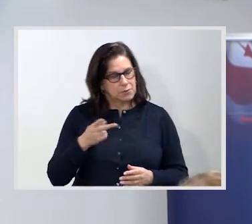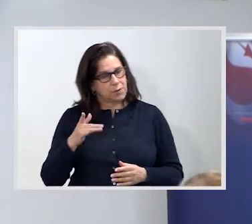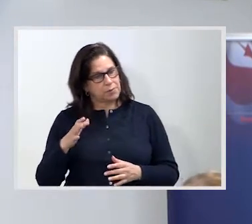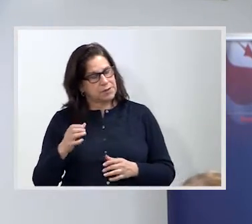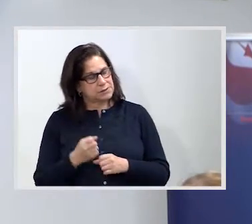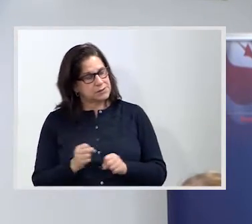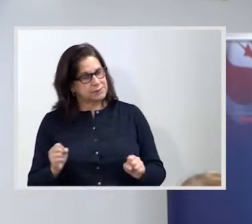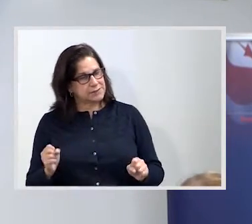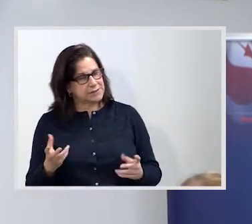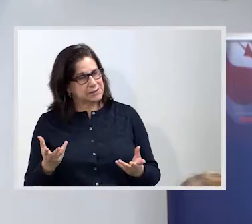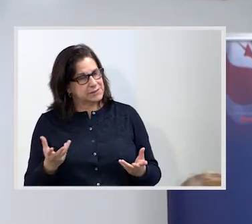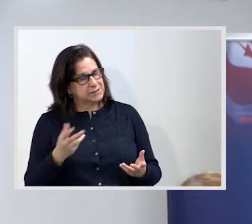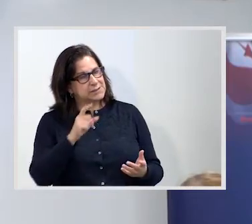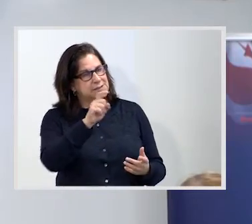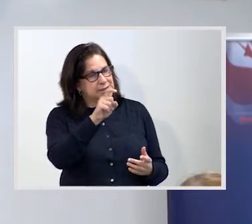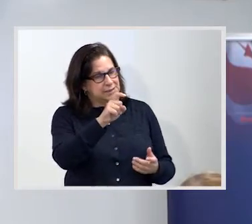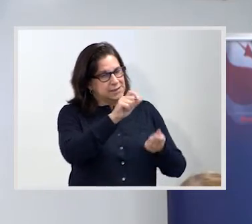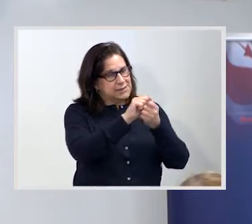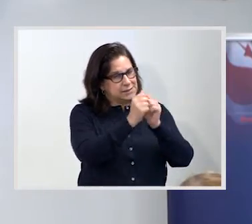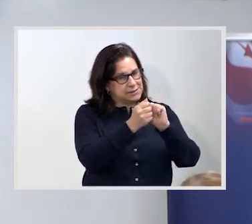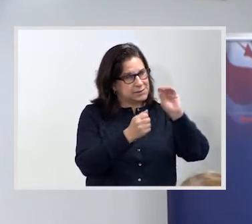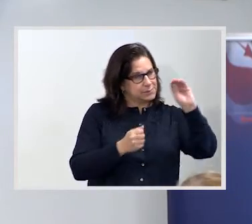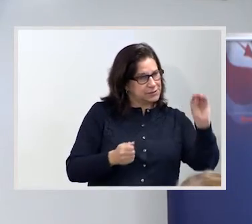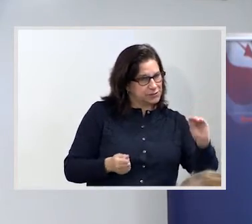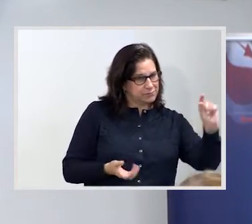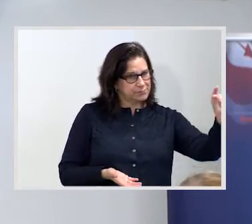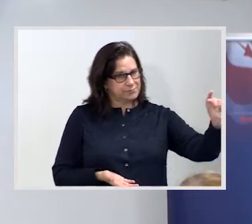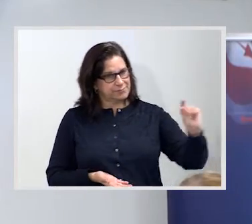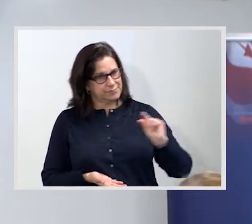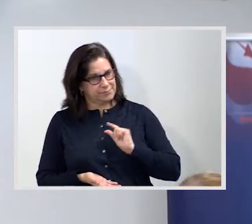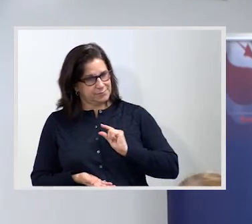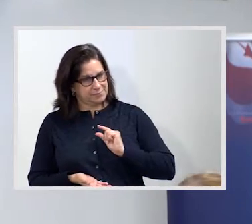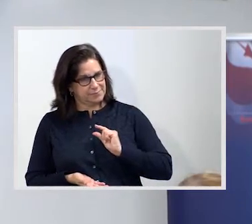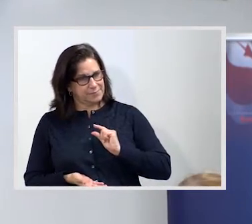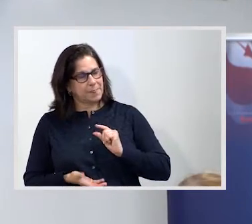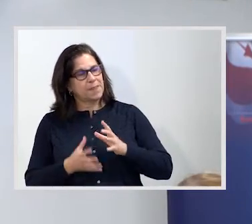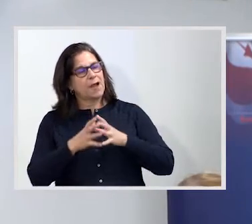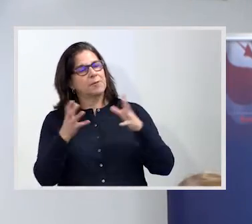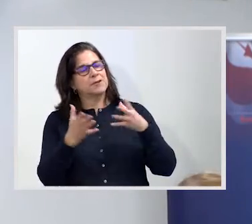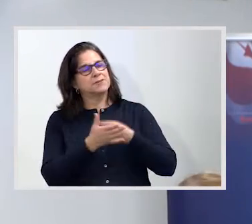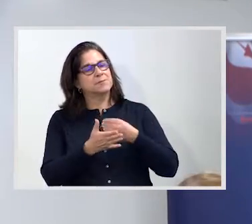THE NUMBER THAT HAS REALLY CHANGED A LOT IS HOW MUCH REVENUE THE CITY GETS THAT ALLOWS FOR US TO BE ABLE TO